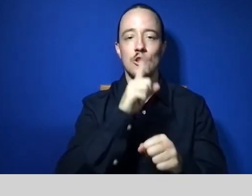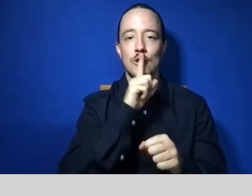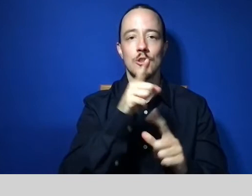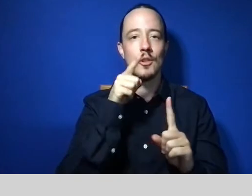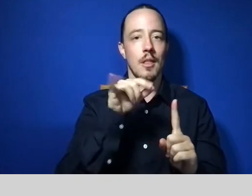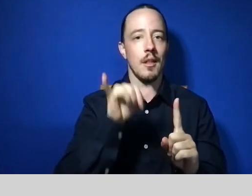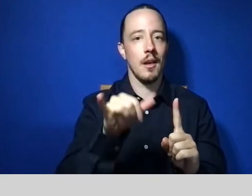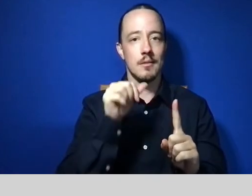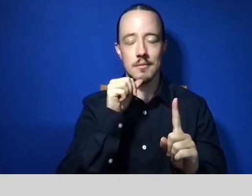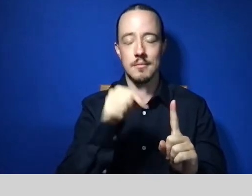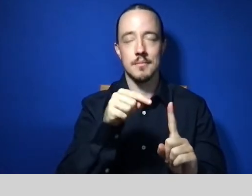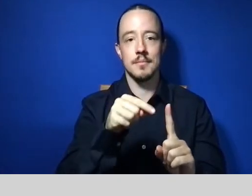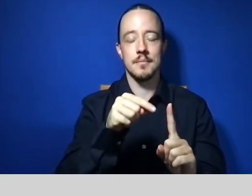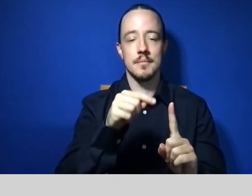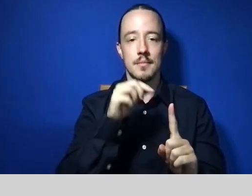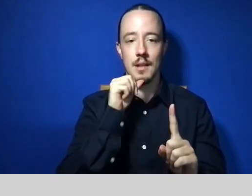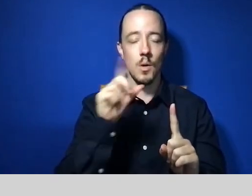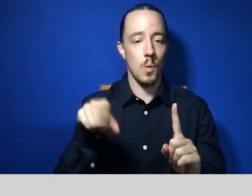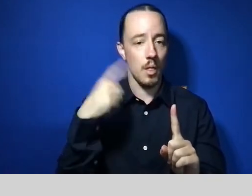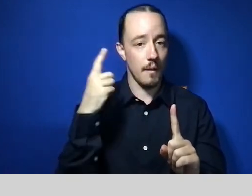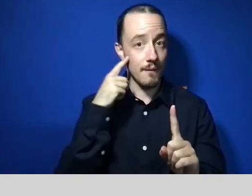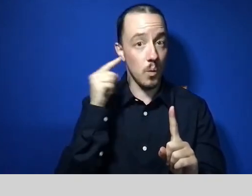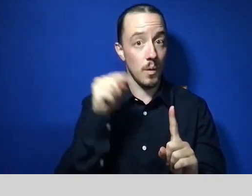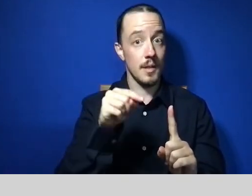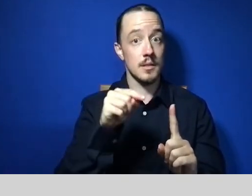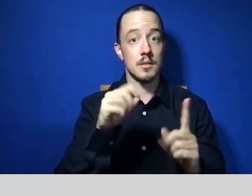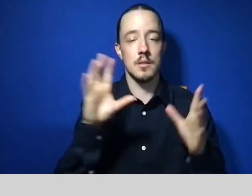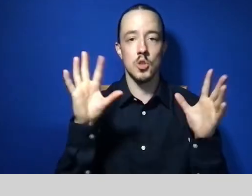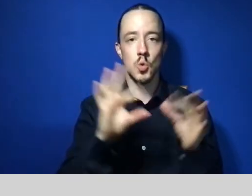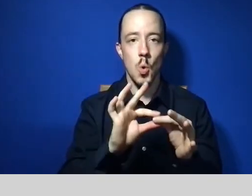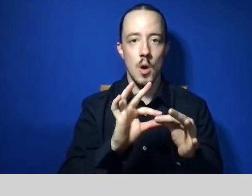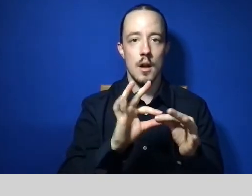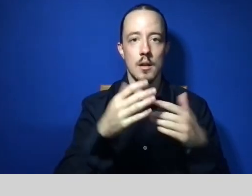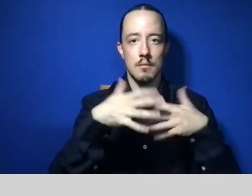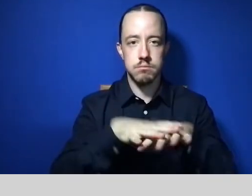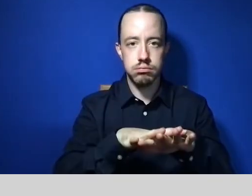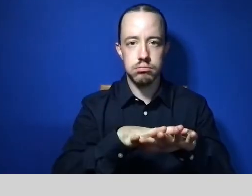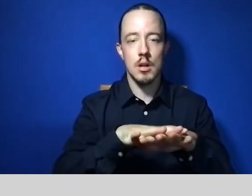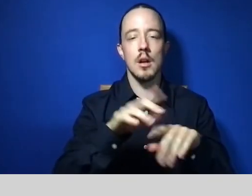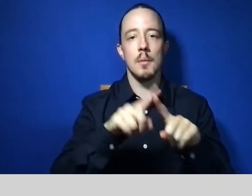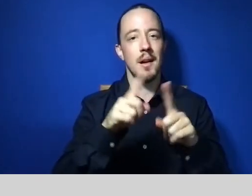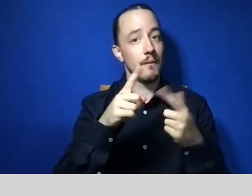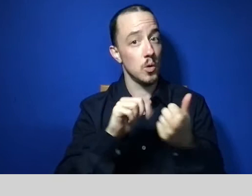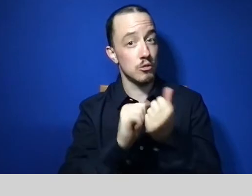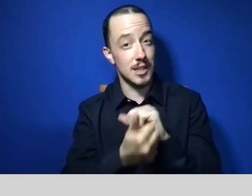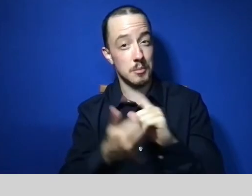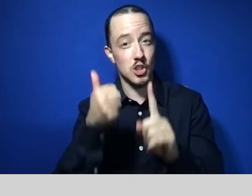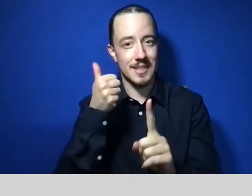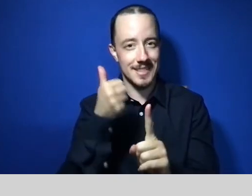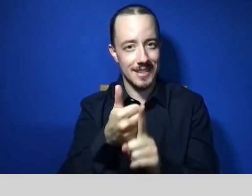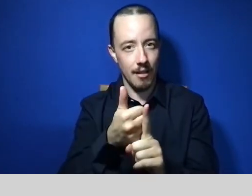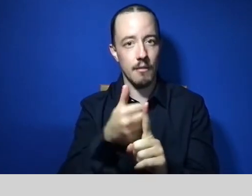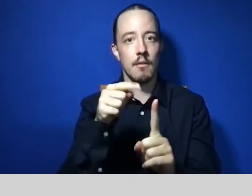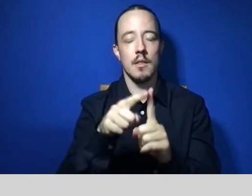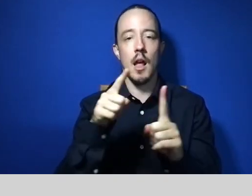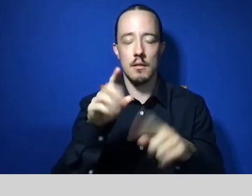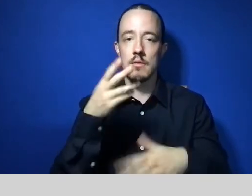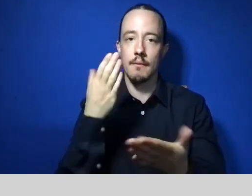and making sure that not only for this joining step, but also for transformation and loading data,